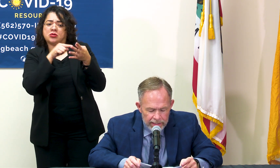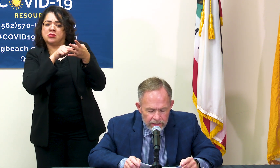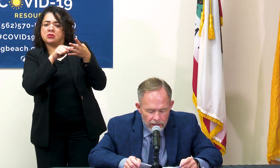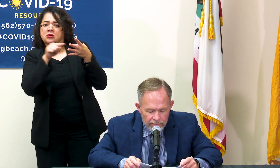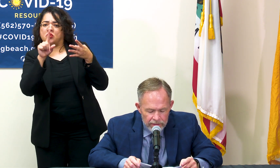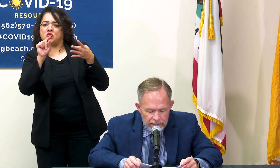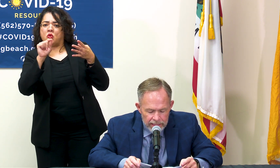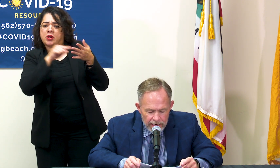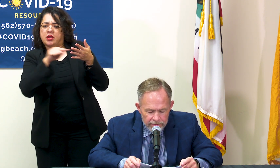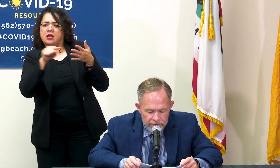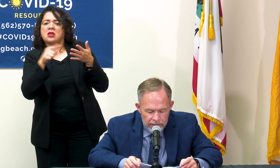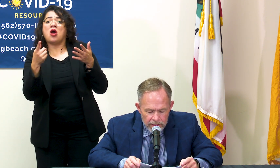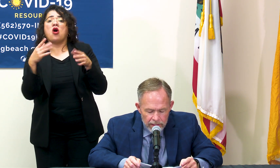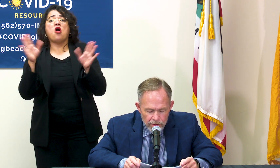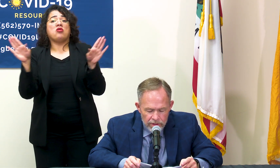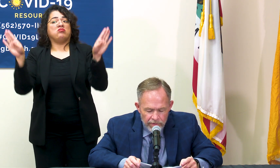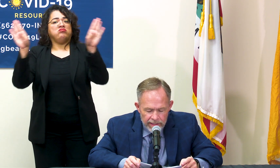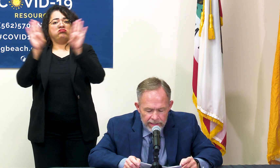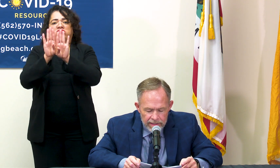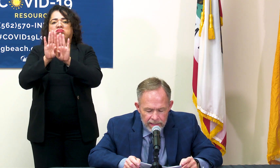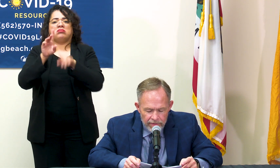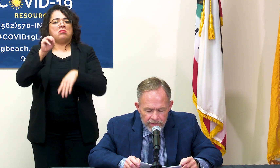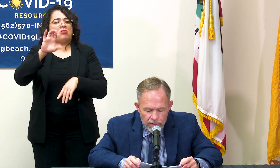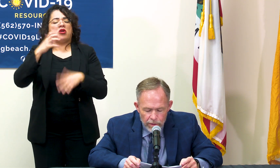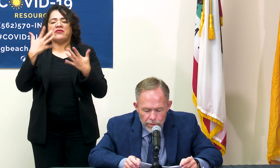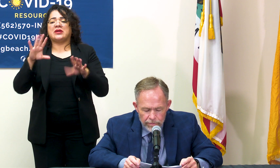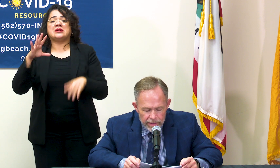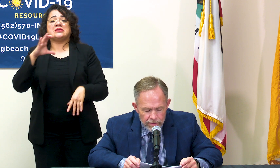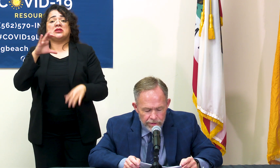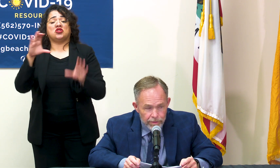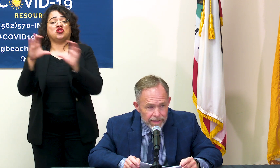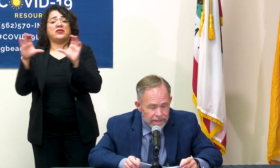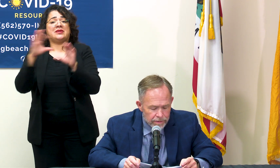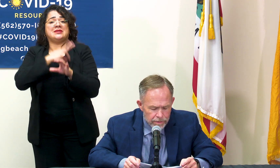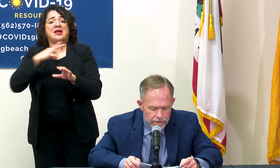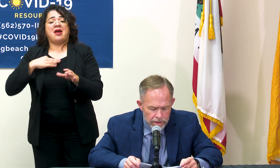and office staff. Certificated staff include administrators and teachers.